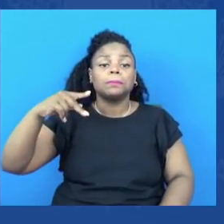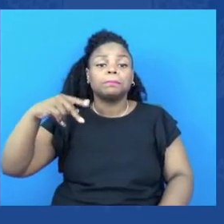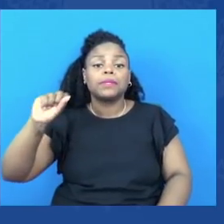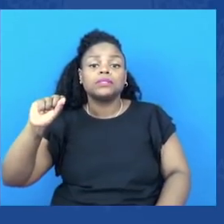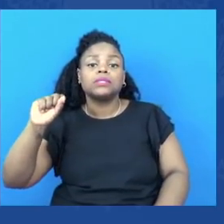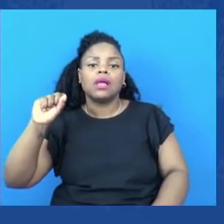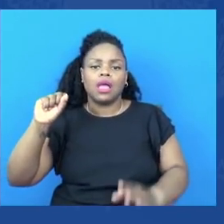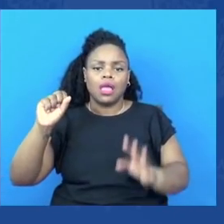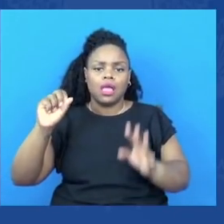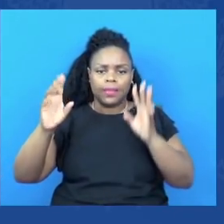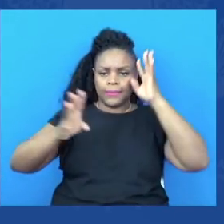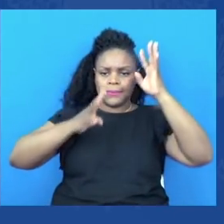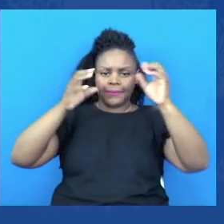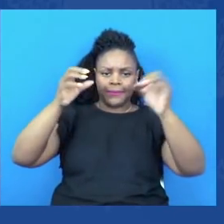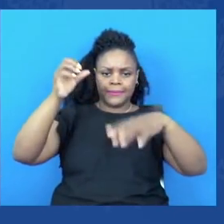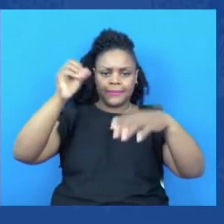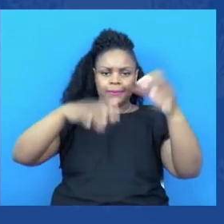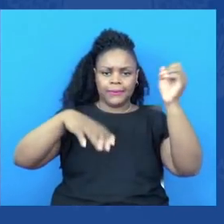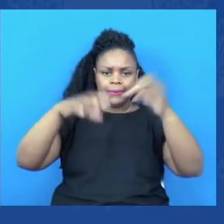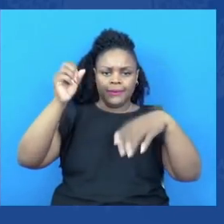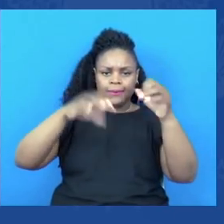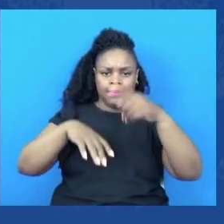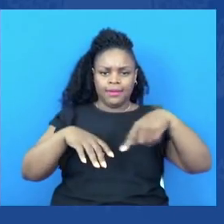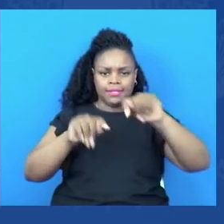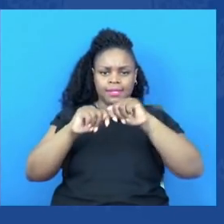I'm proposing we do a similar thing.